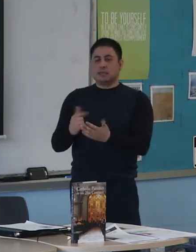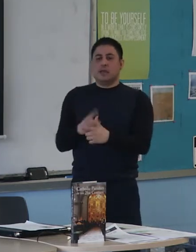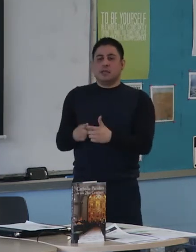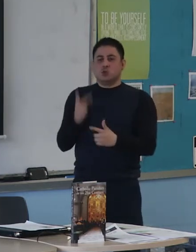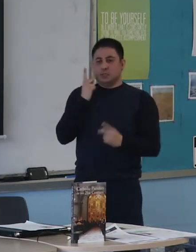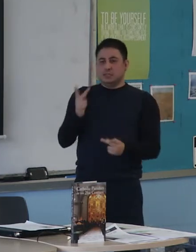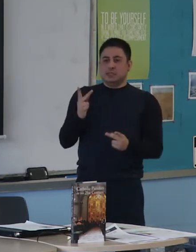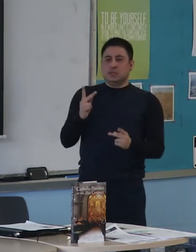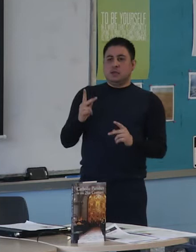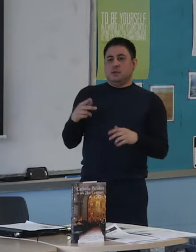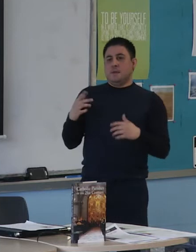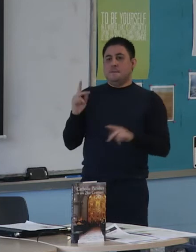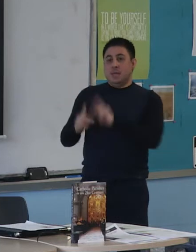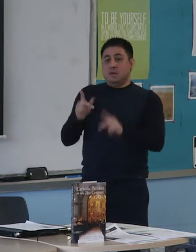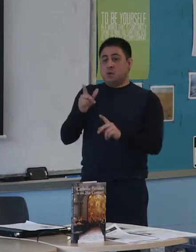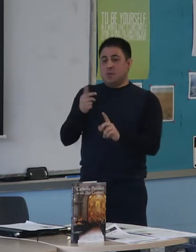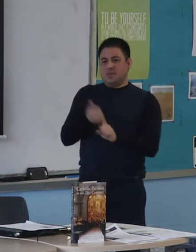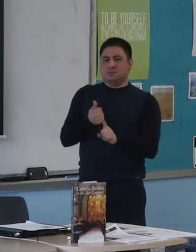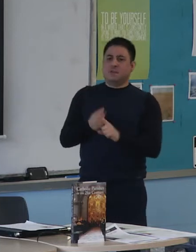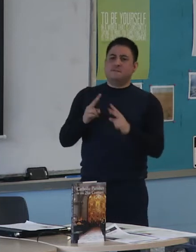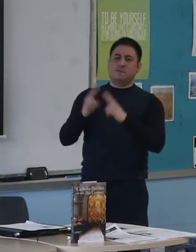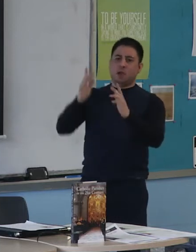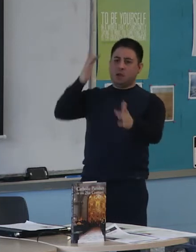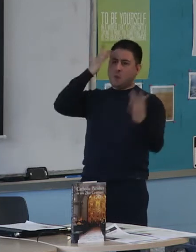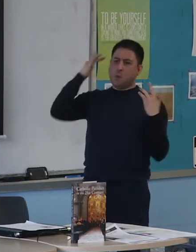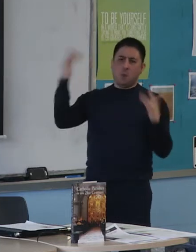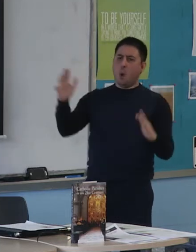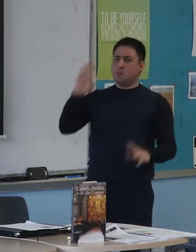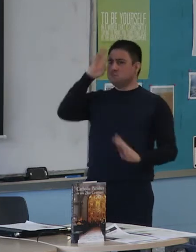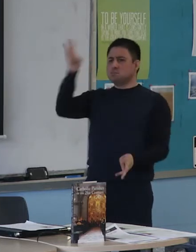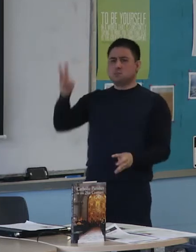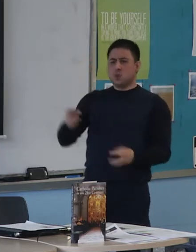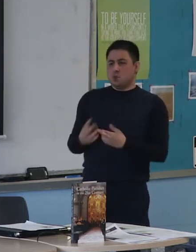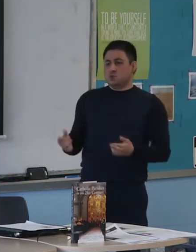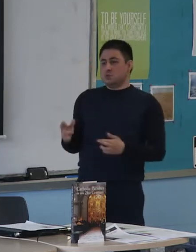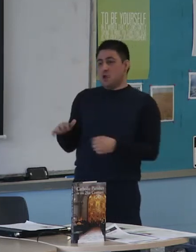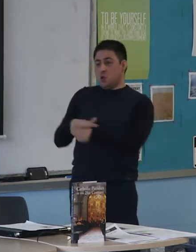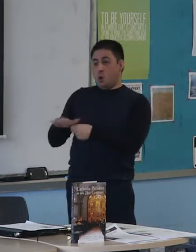ingenuity and creativity and the resourcefulness of local parishes,